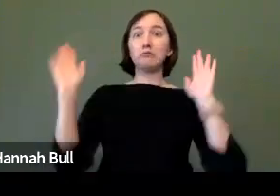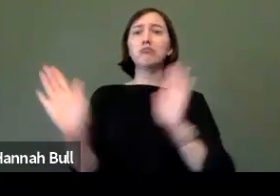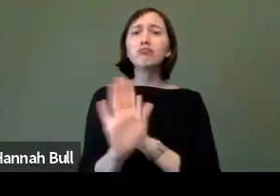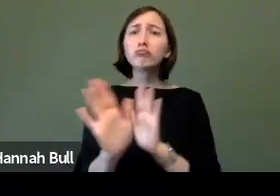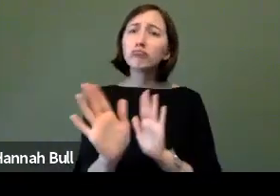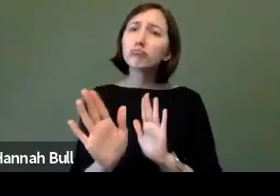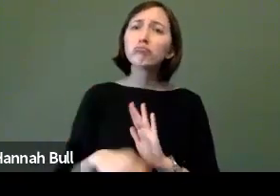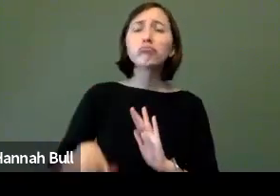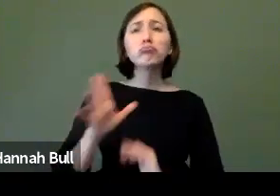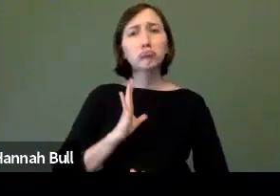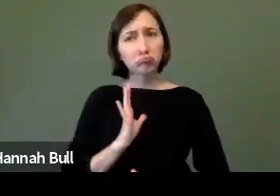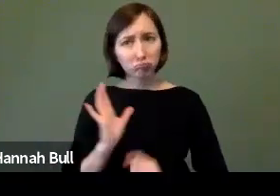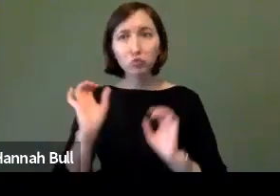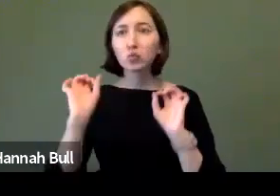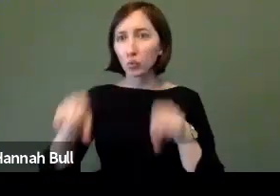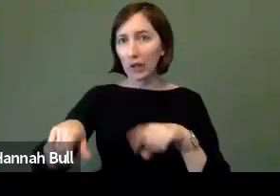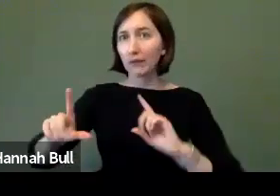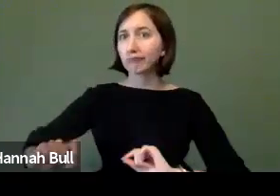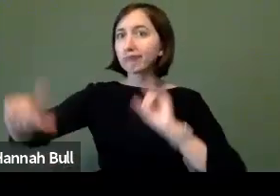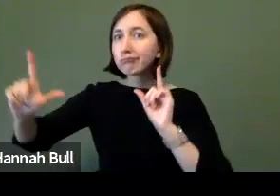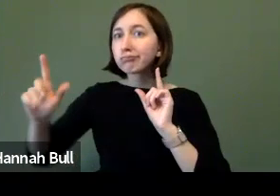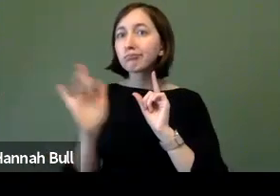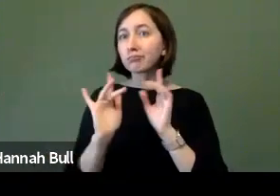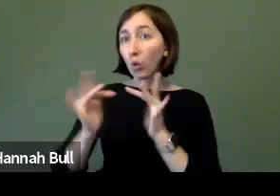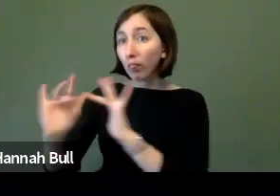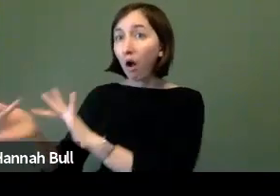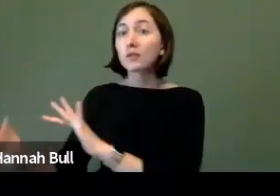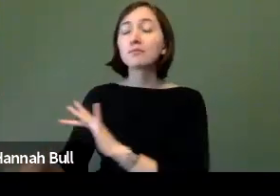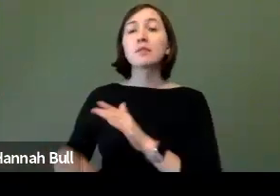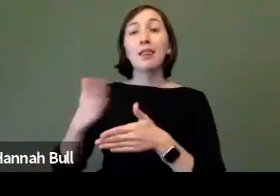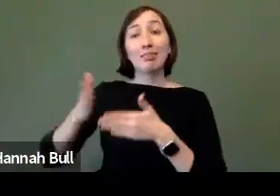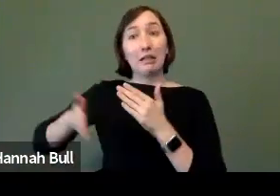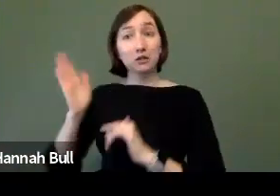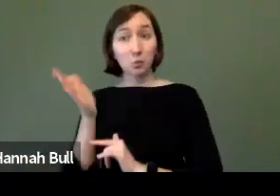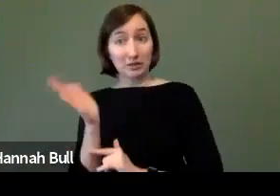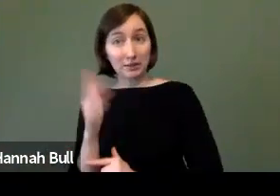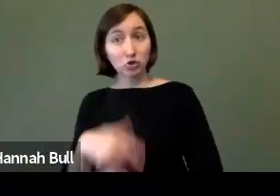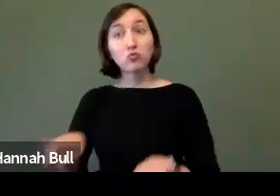will be found at the end of the presentation and you're going to have access to this as well.